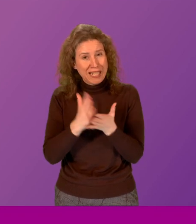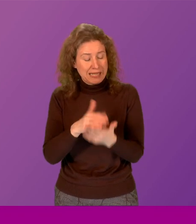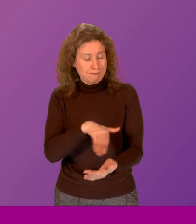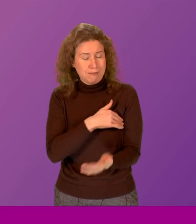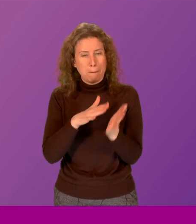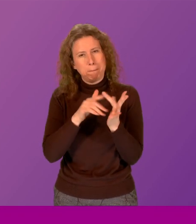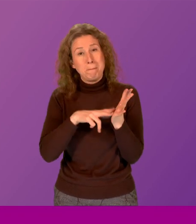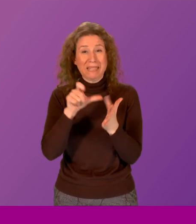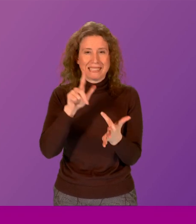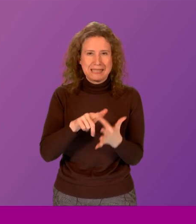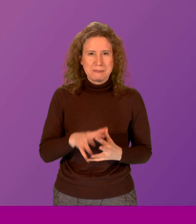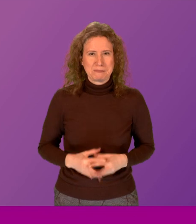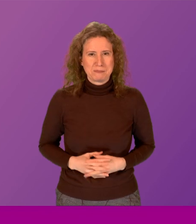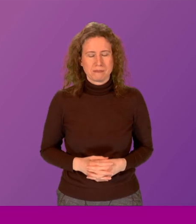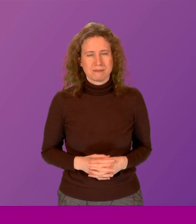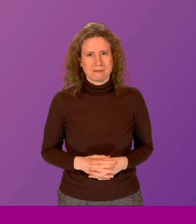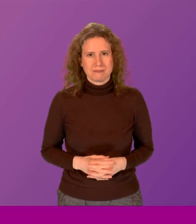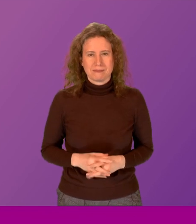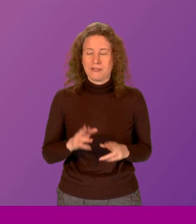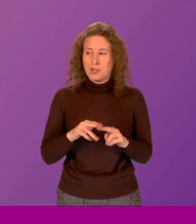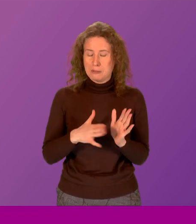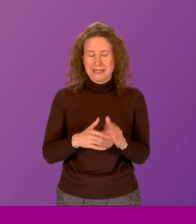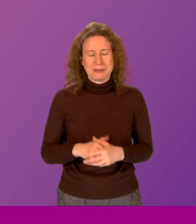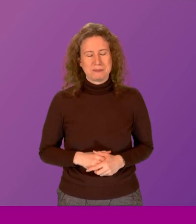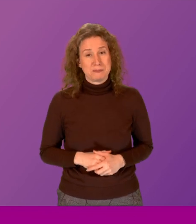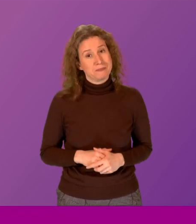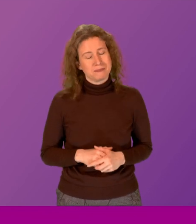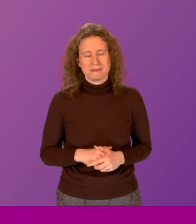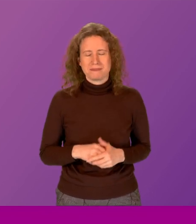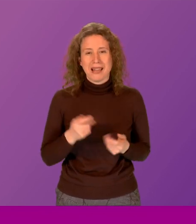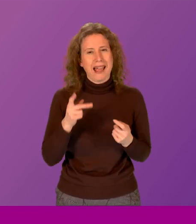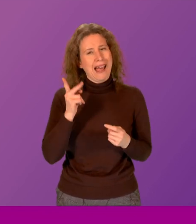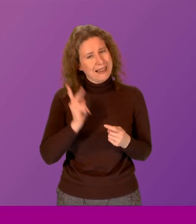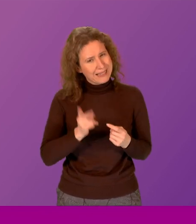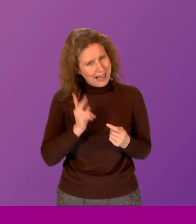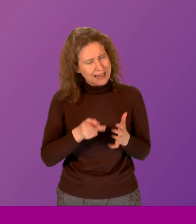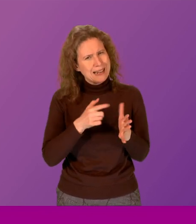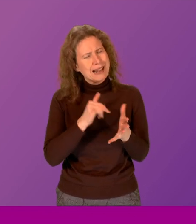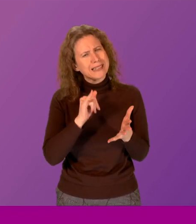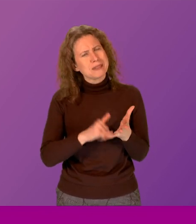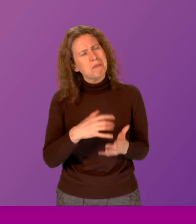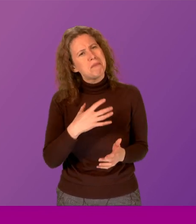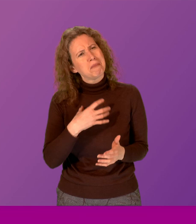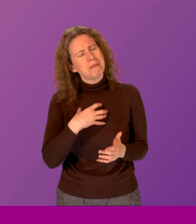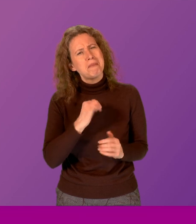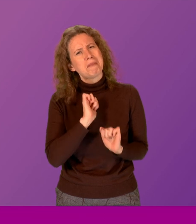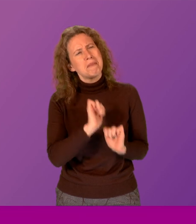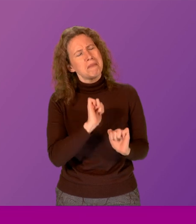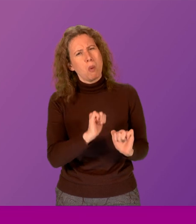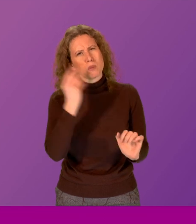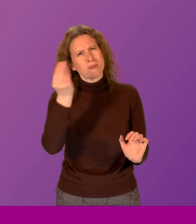There is another display of Anas Sarwar’s famed arrogance and hubris in the chamber,